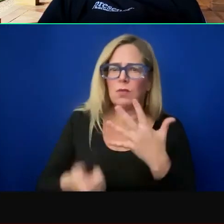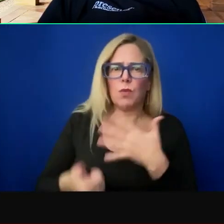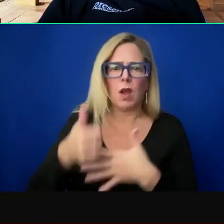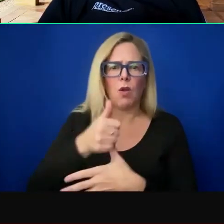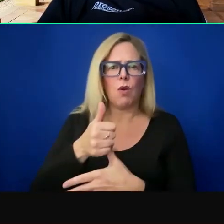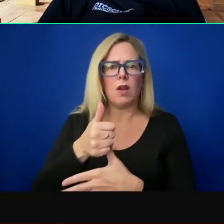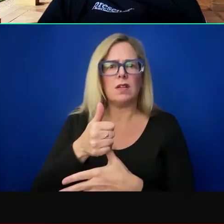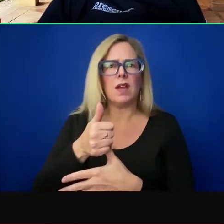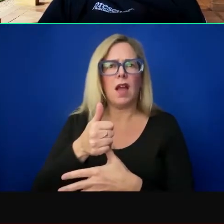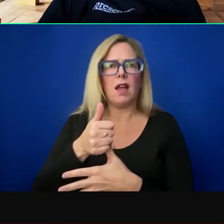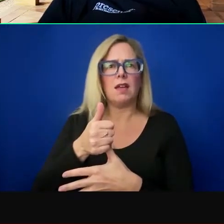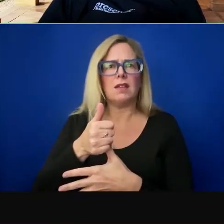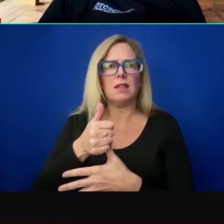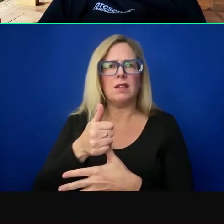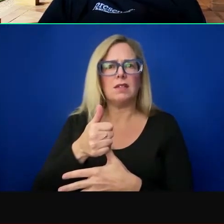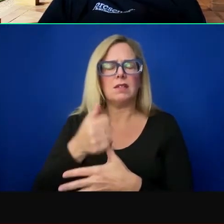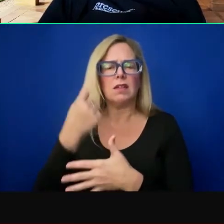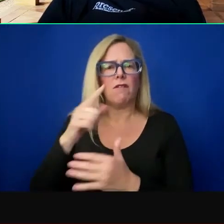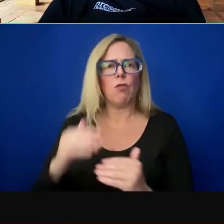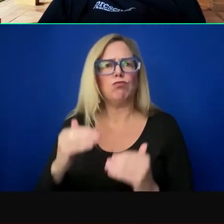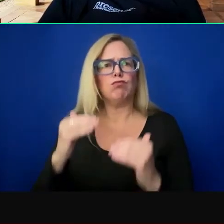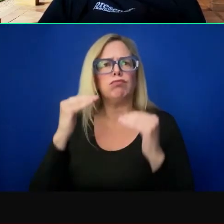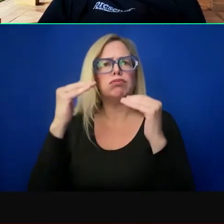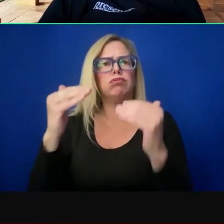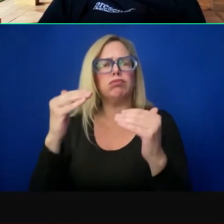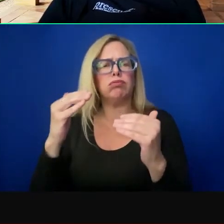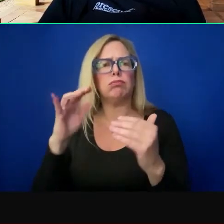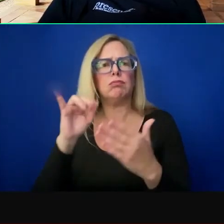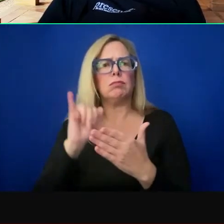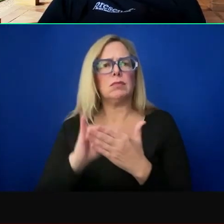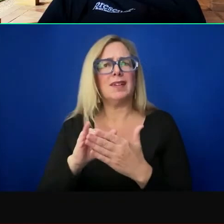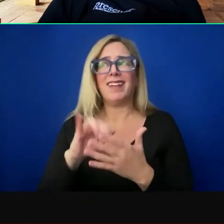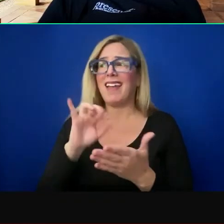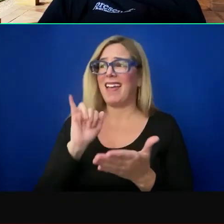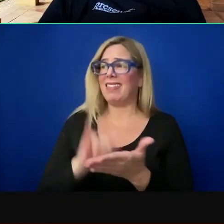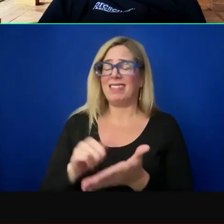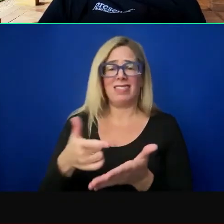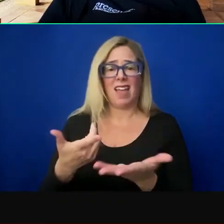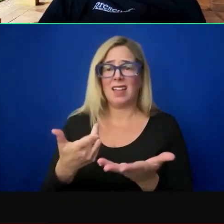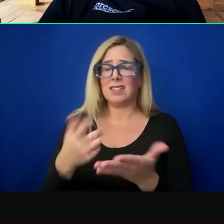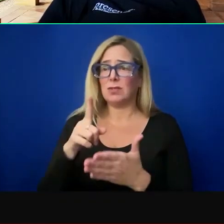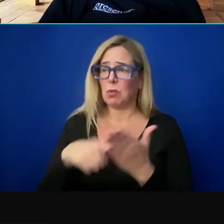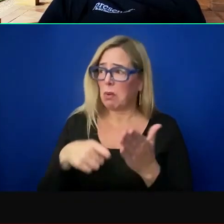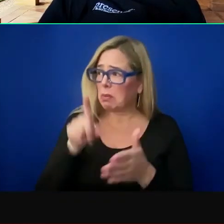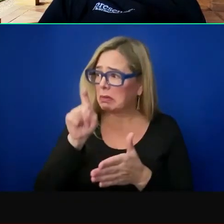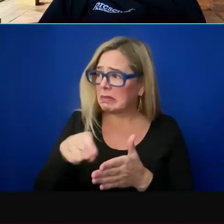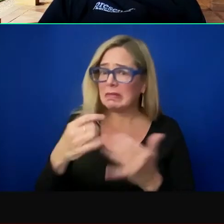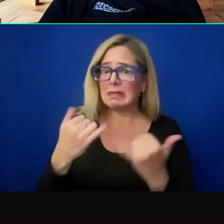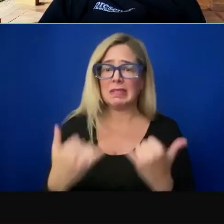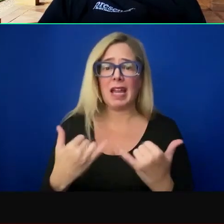And thus what are our obligations? And I argue that lacking our own guardrails,